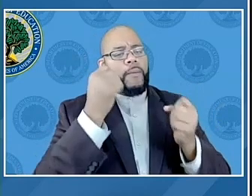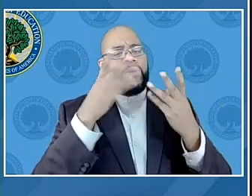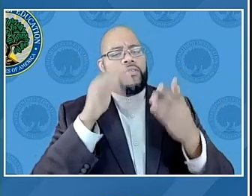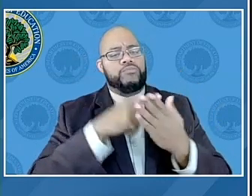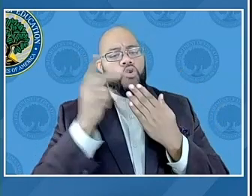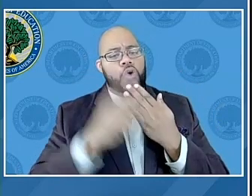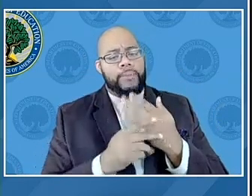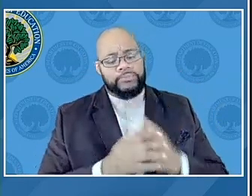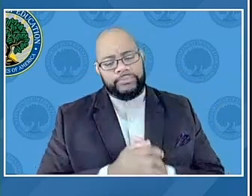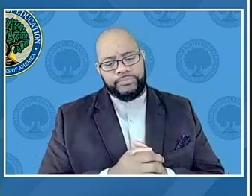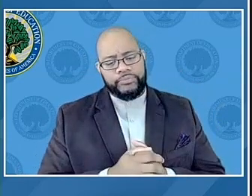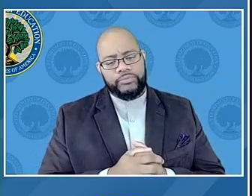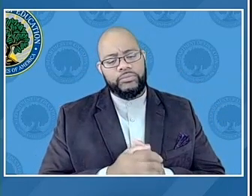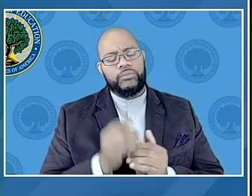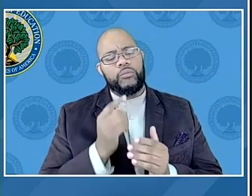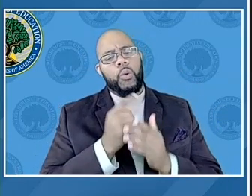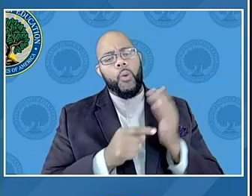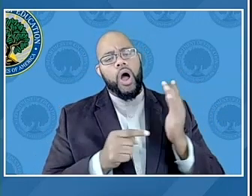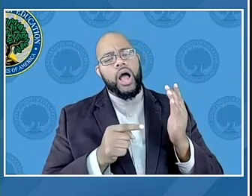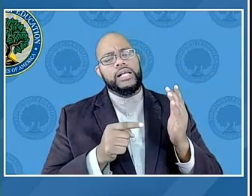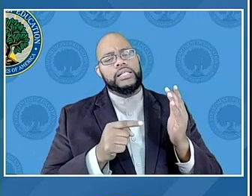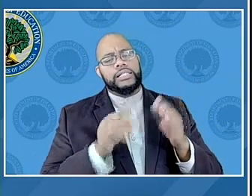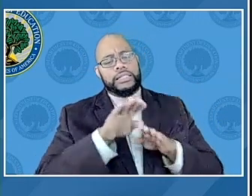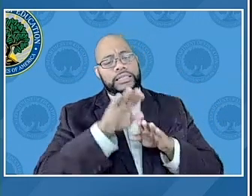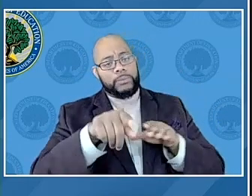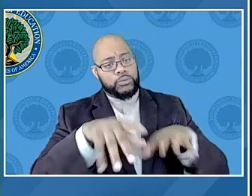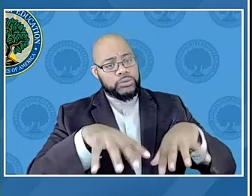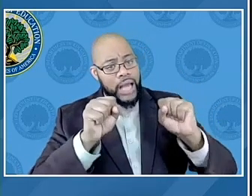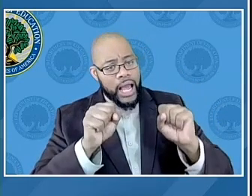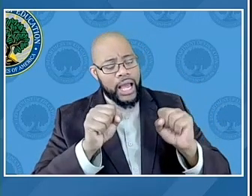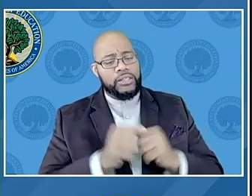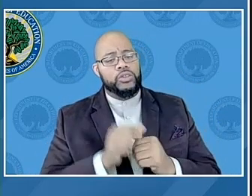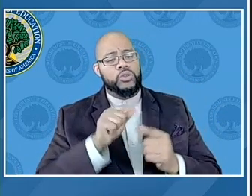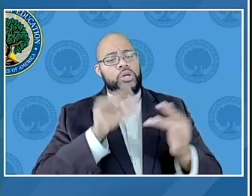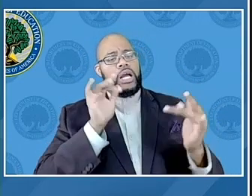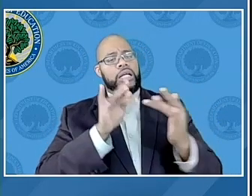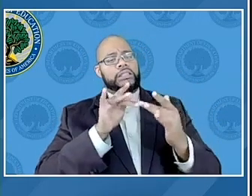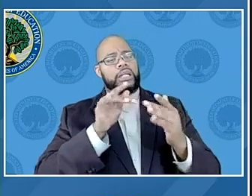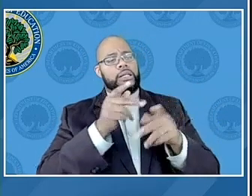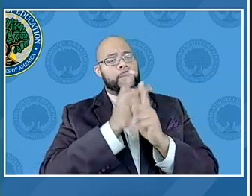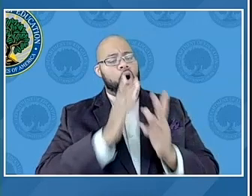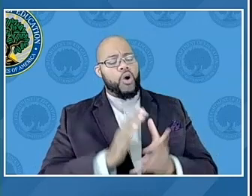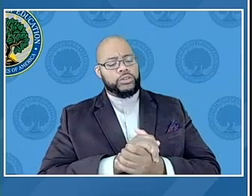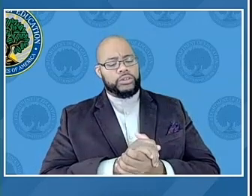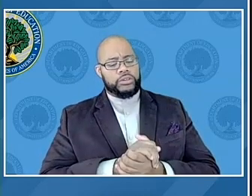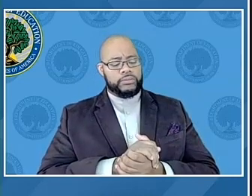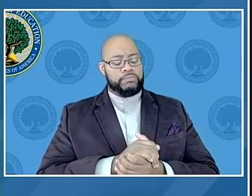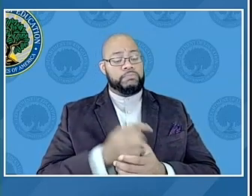What steps have you taken to reach these borrowers? I know from my personal